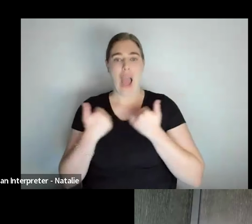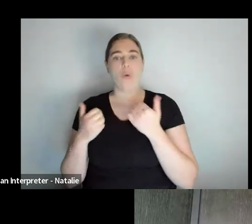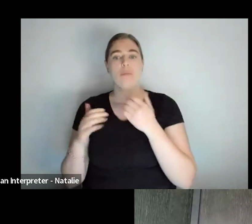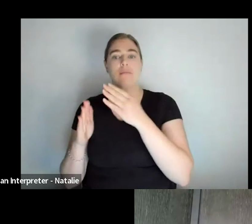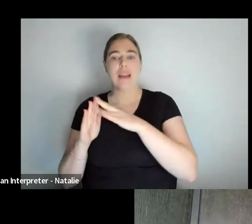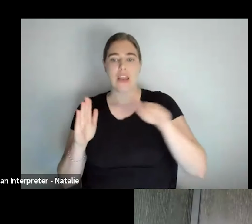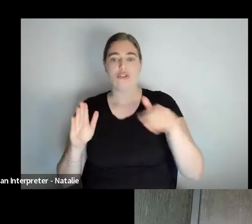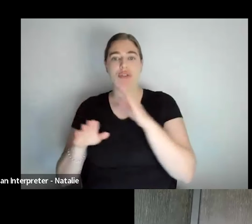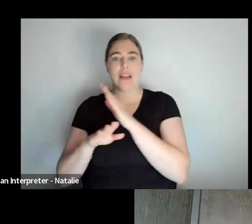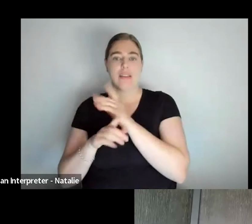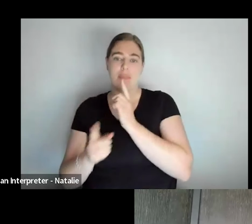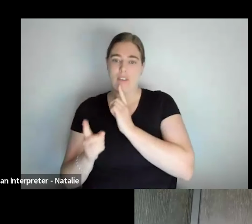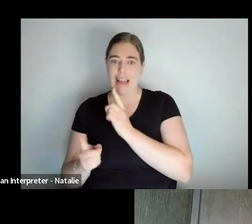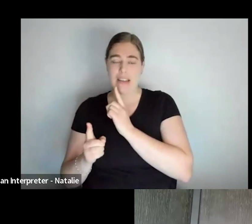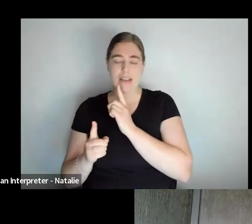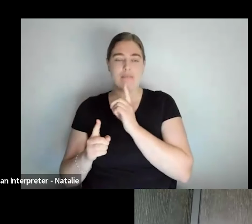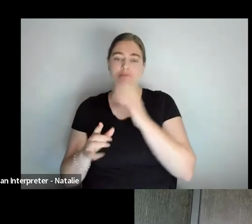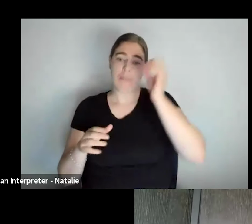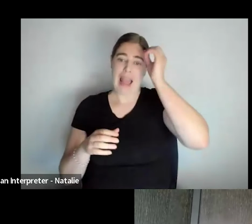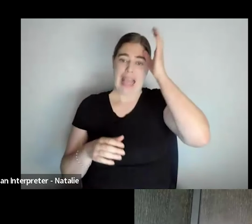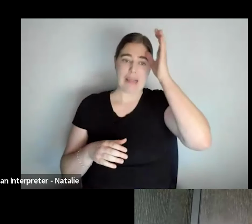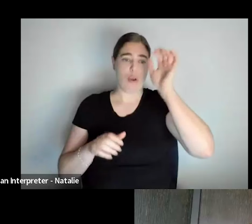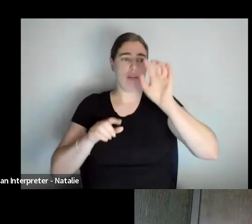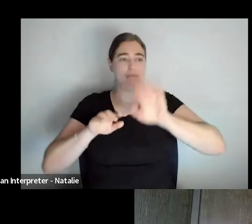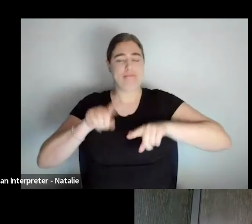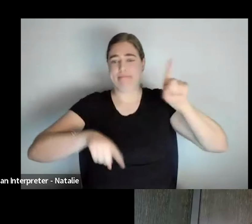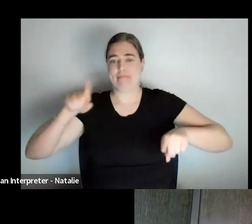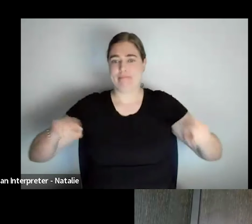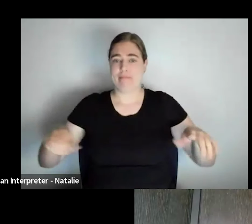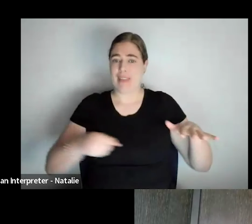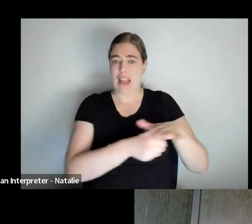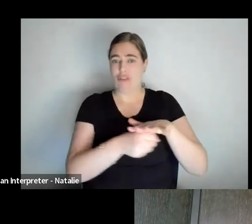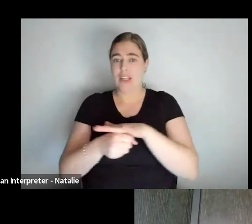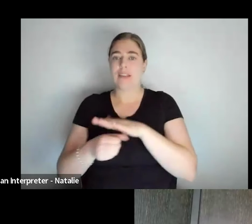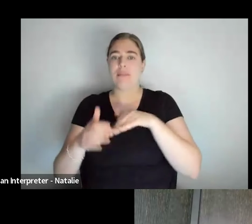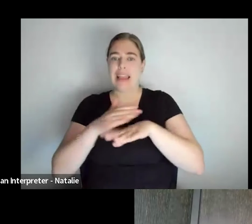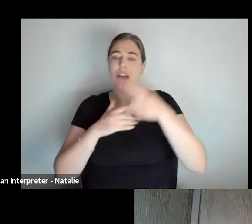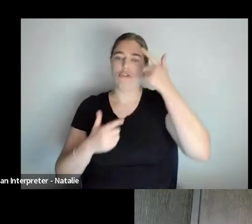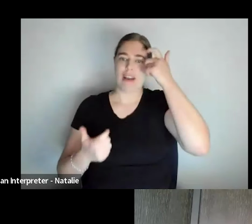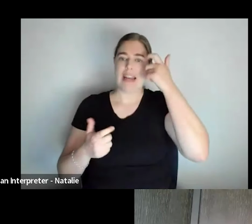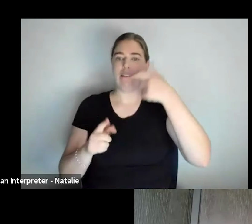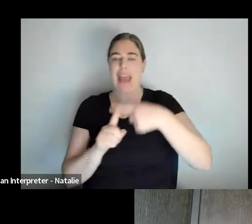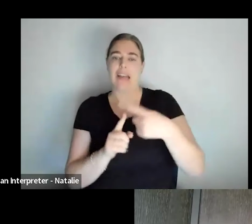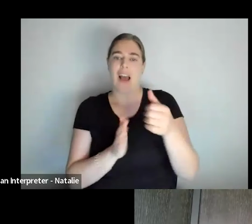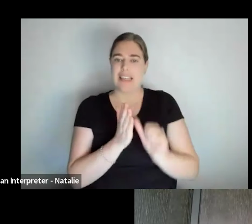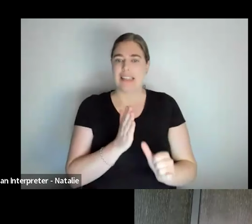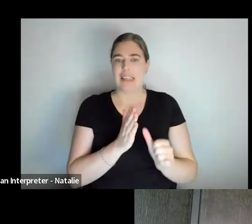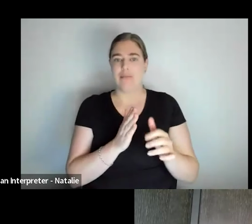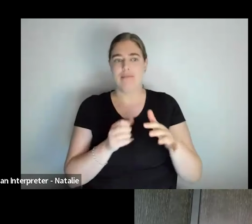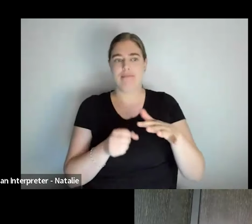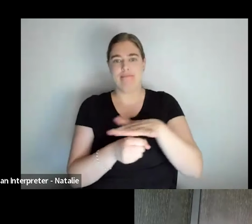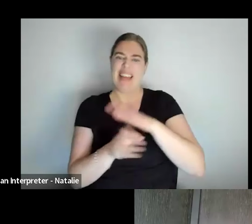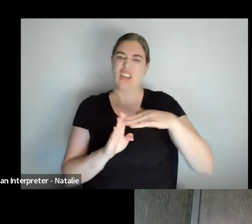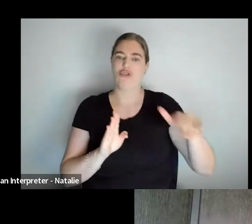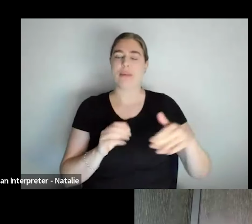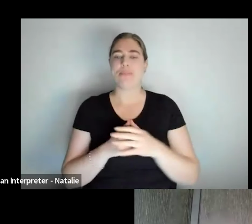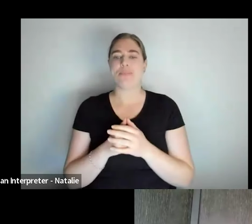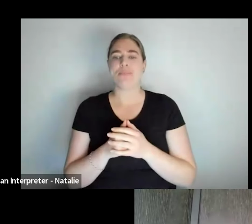wide range of fields, from the creative and artistic spheres, paid experts. They will